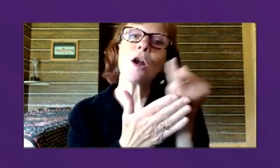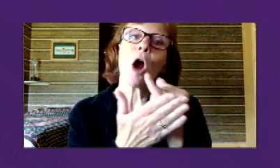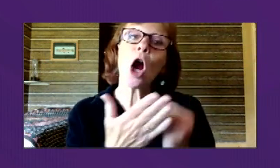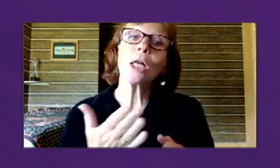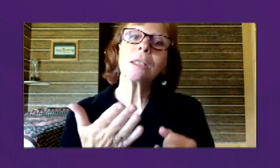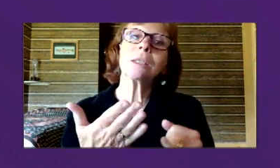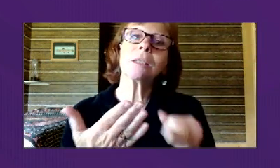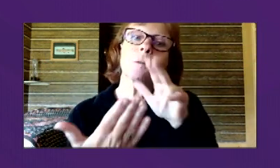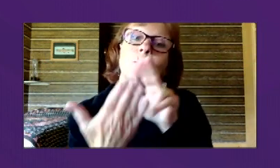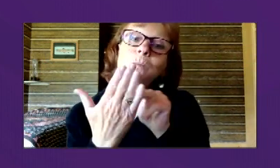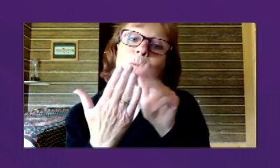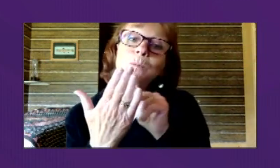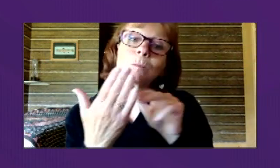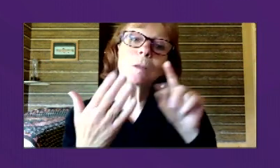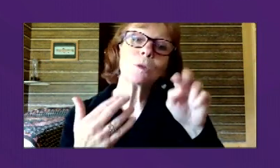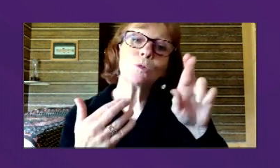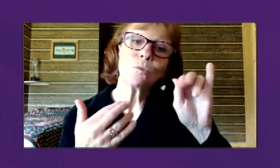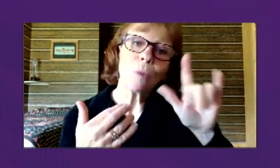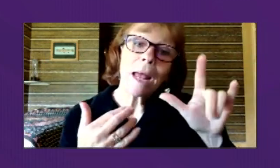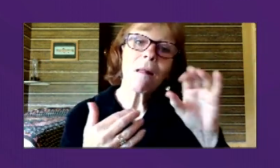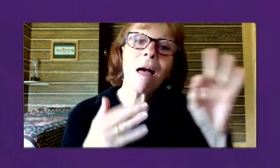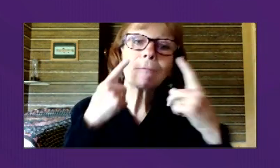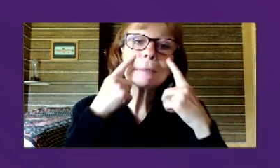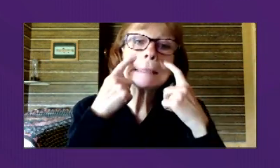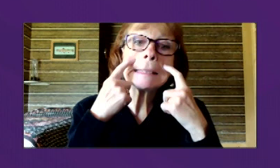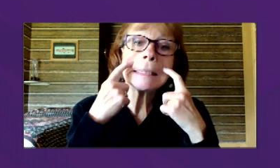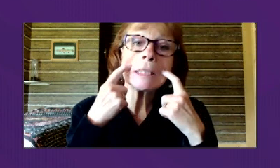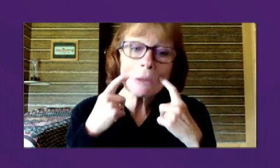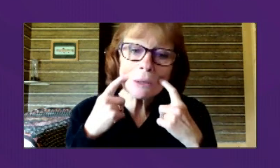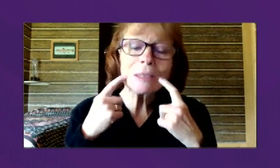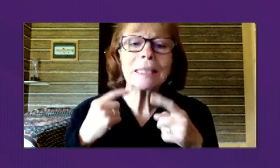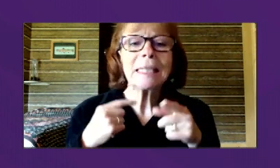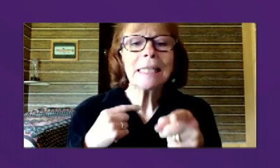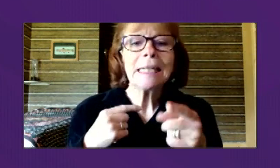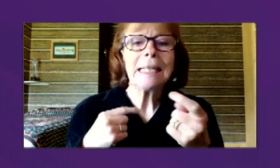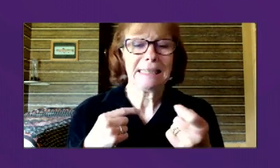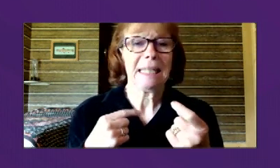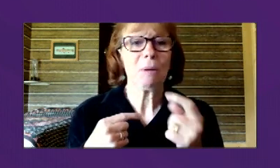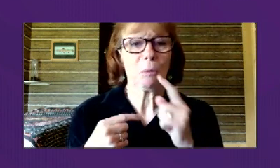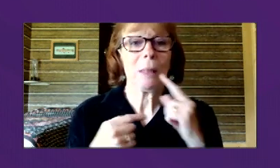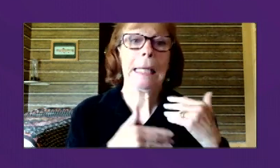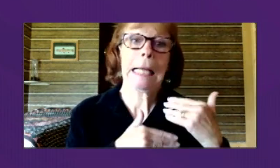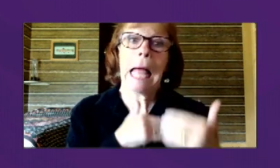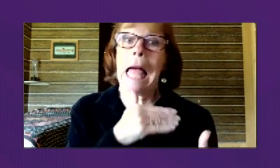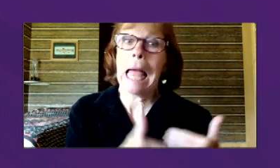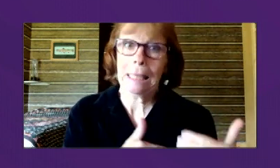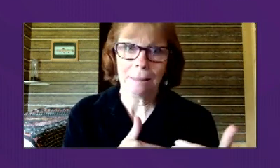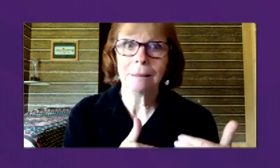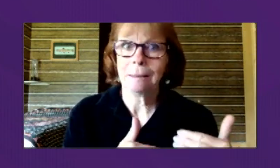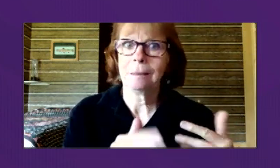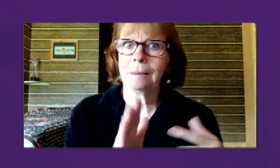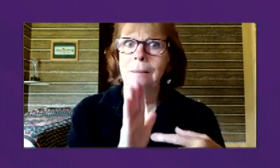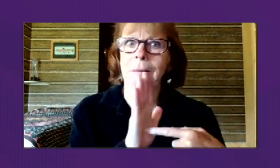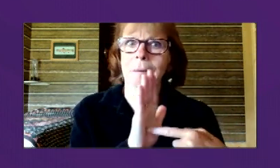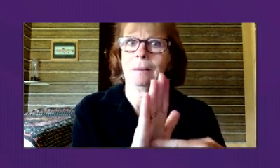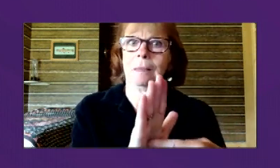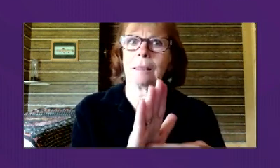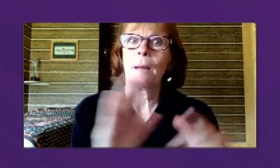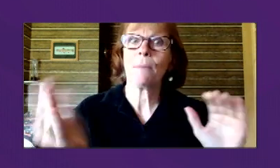which is somewhat of a kind depiction to compare it to what some survivors recalled. Between 1830